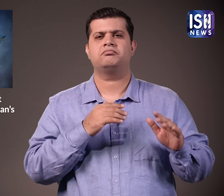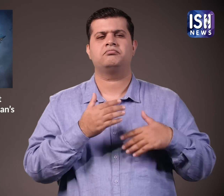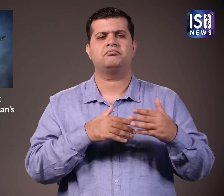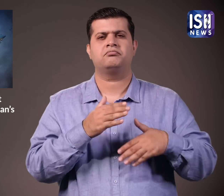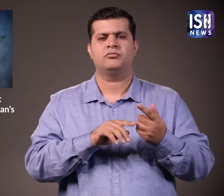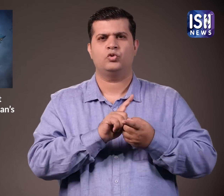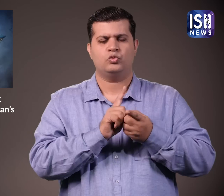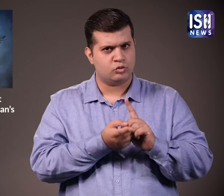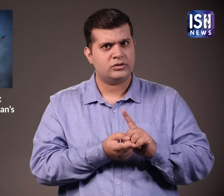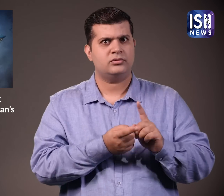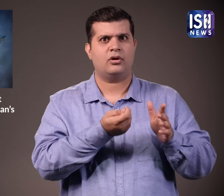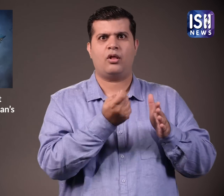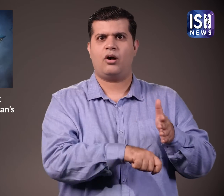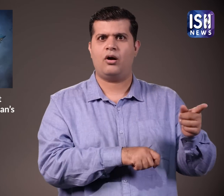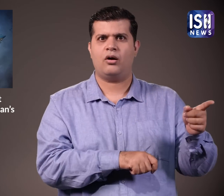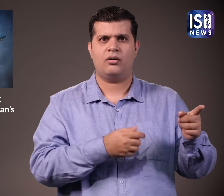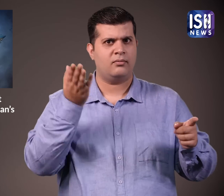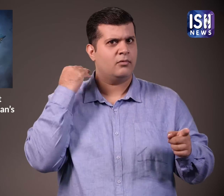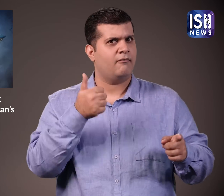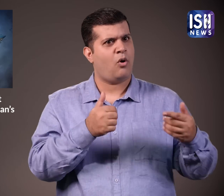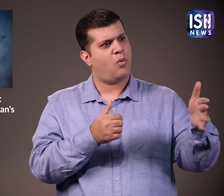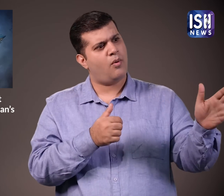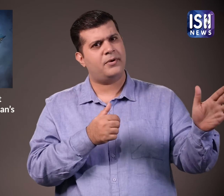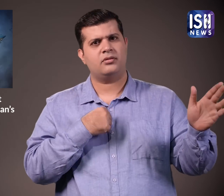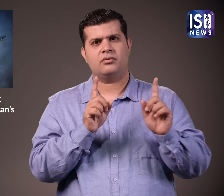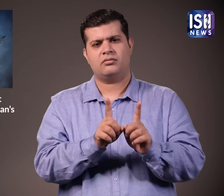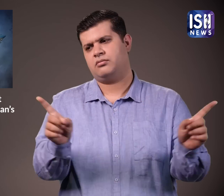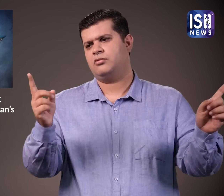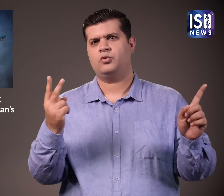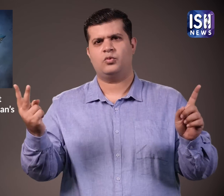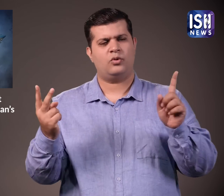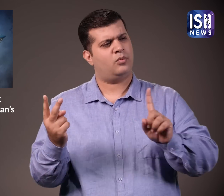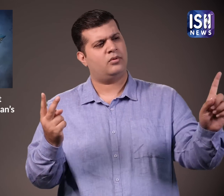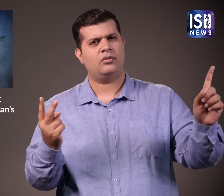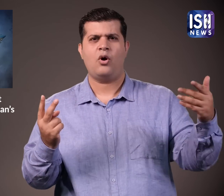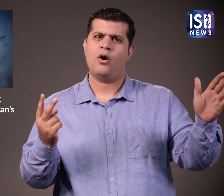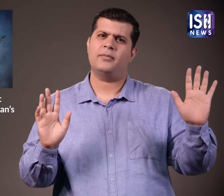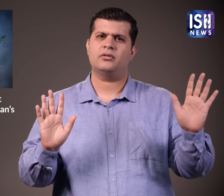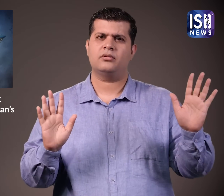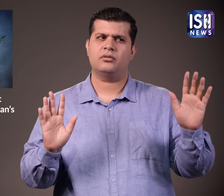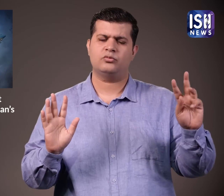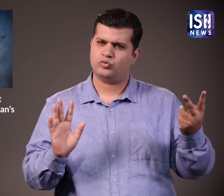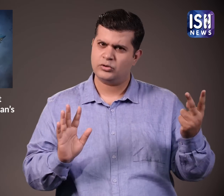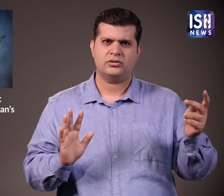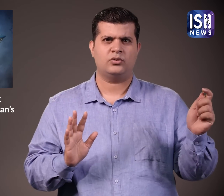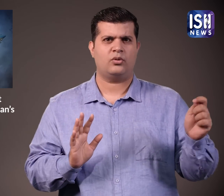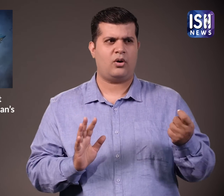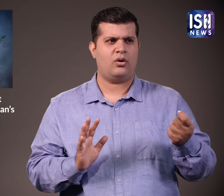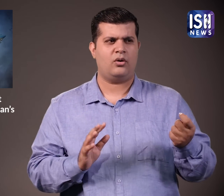Later, he also started locking his room which he never did before.